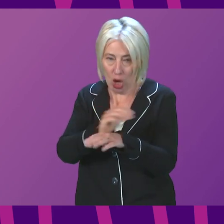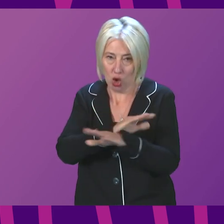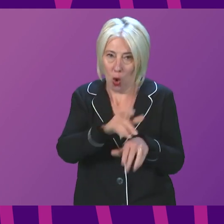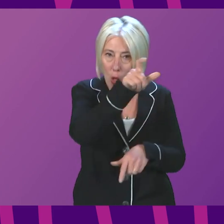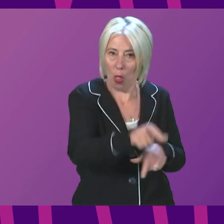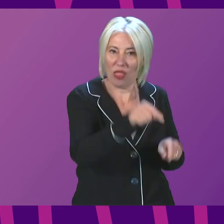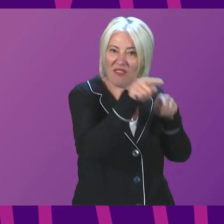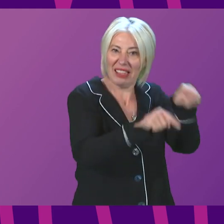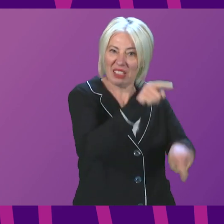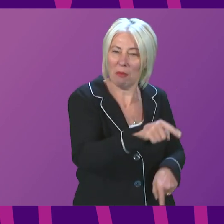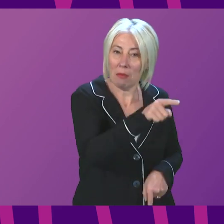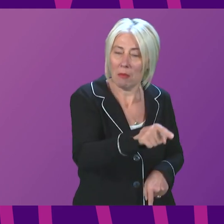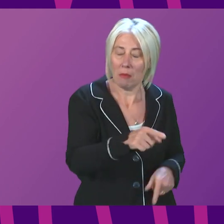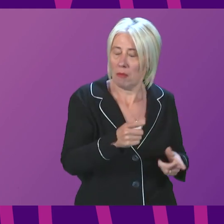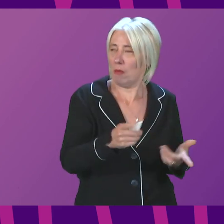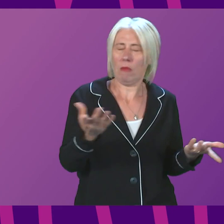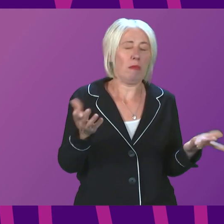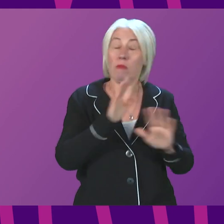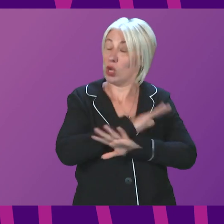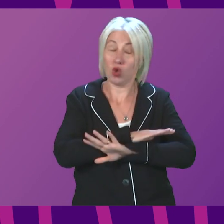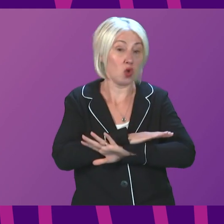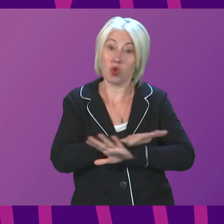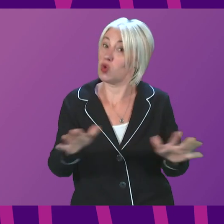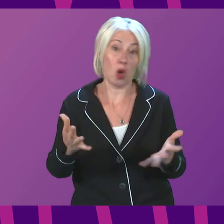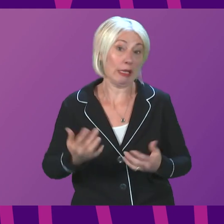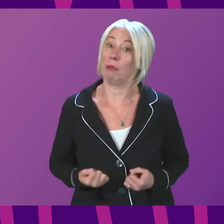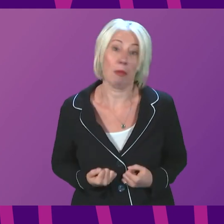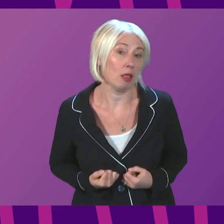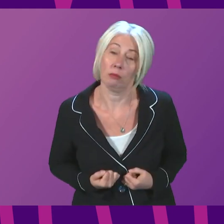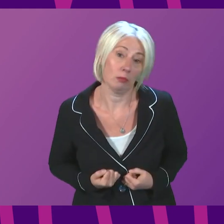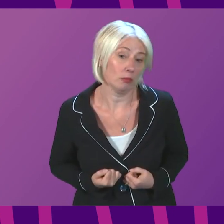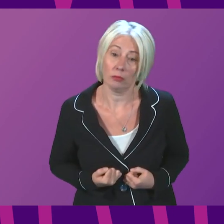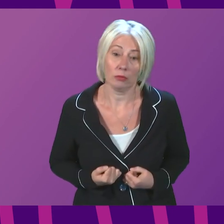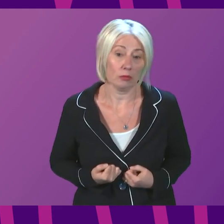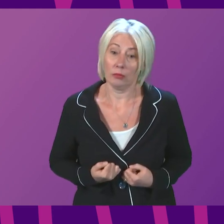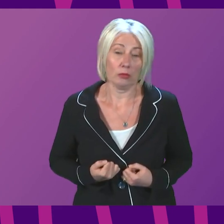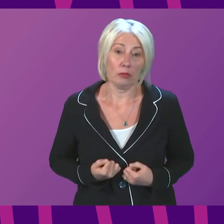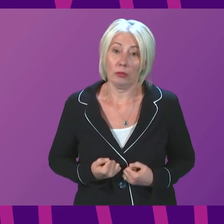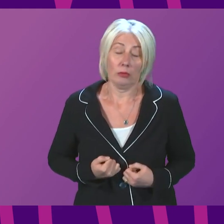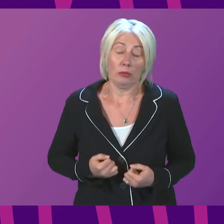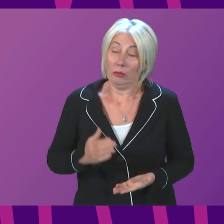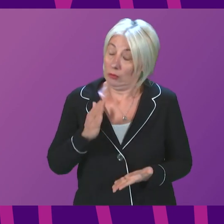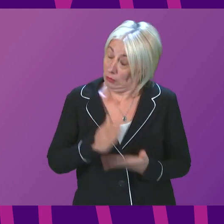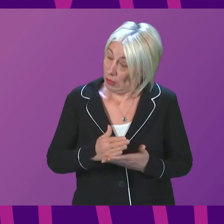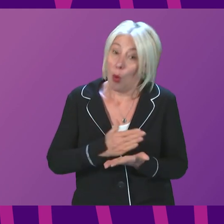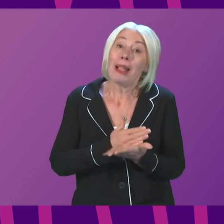That is utterly unacceptable and I will be very clear about that.